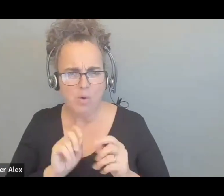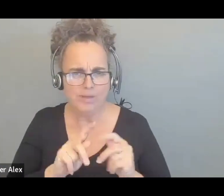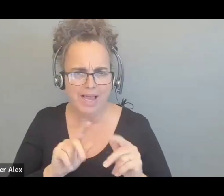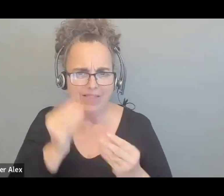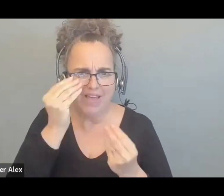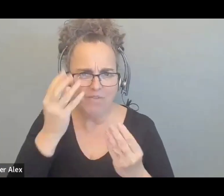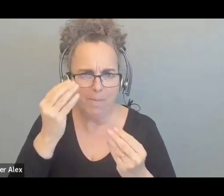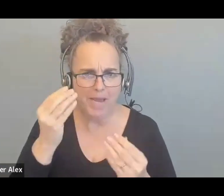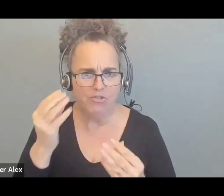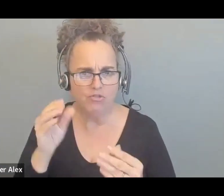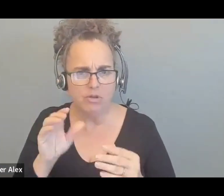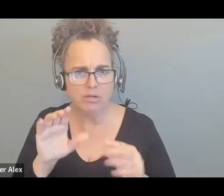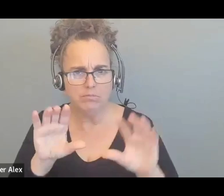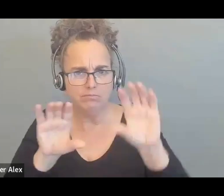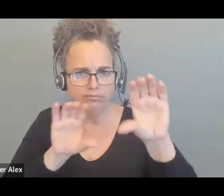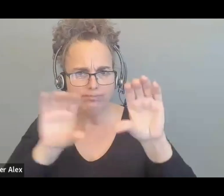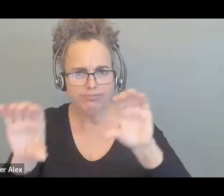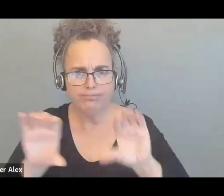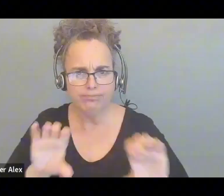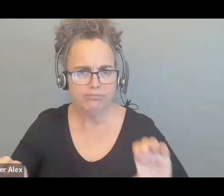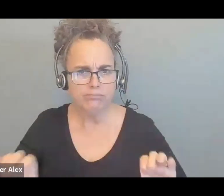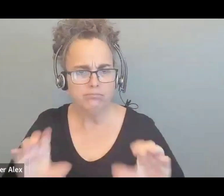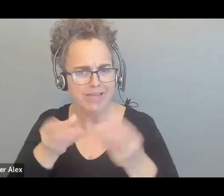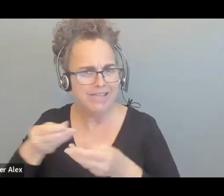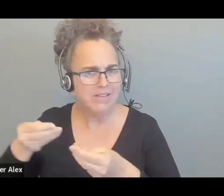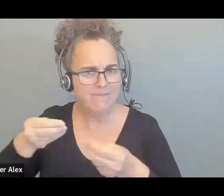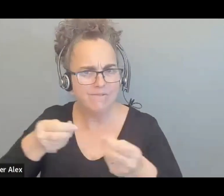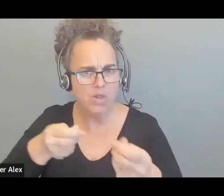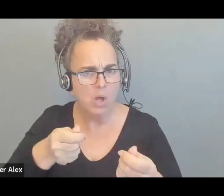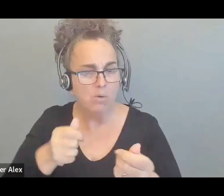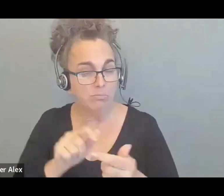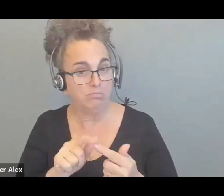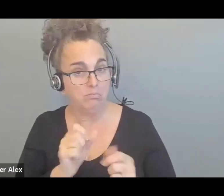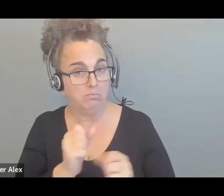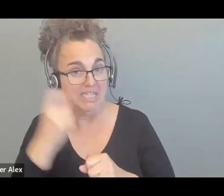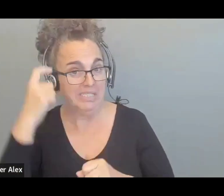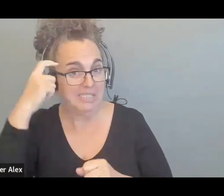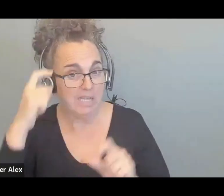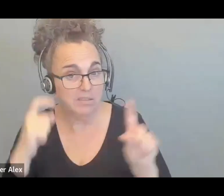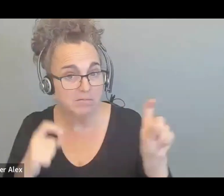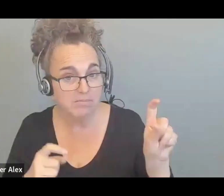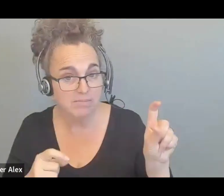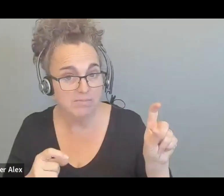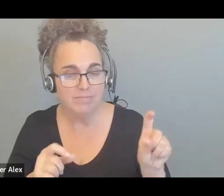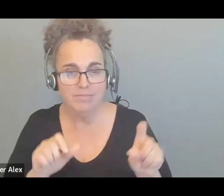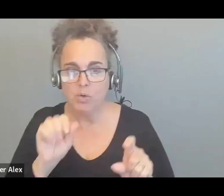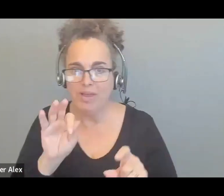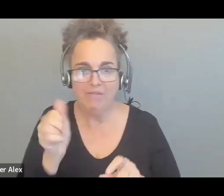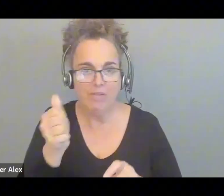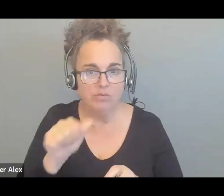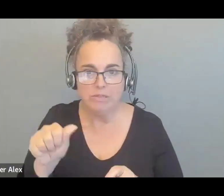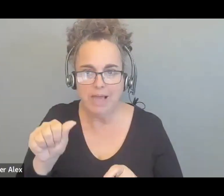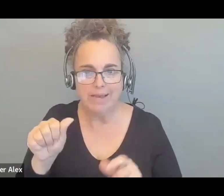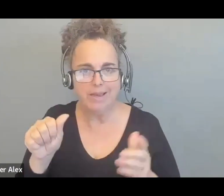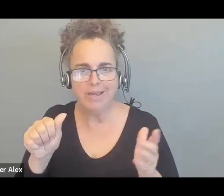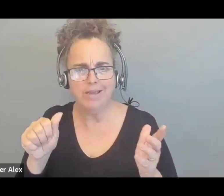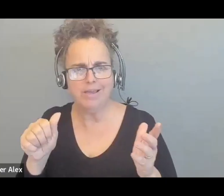the way everything flows, if it's sensible, if there are any cognitive loads that are too heavy